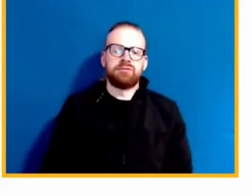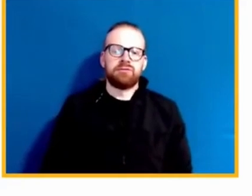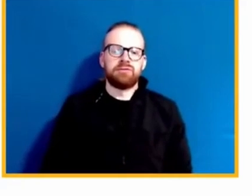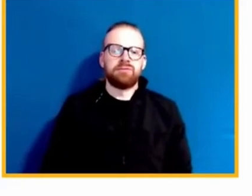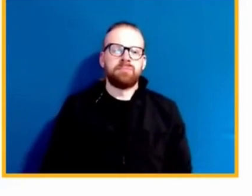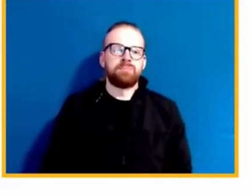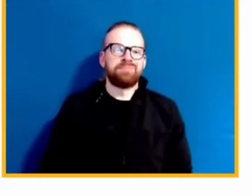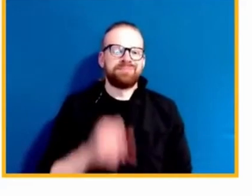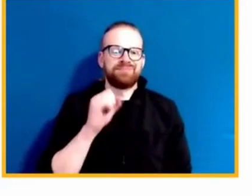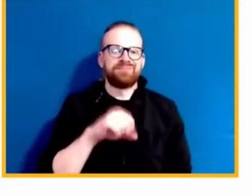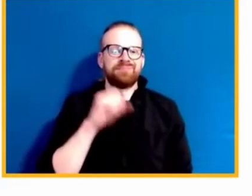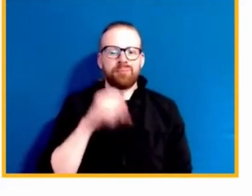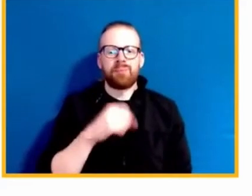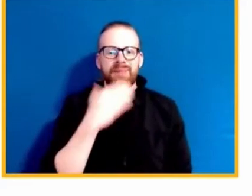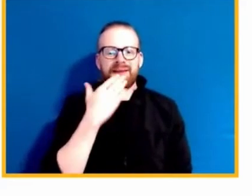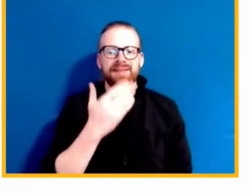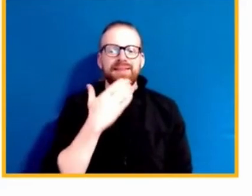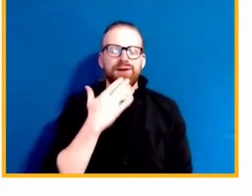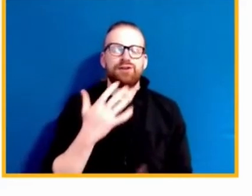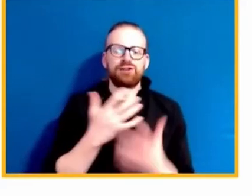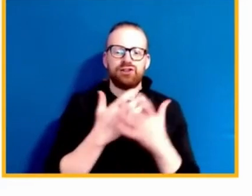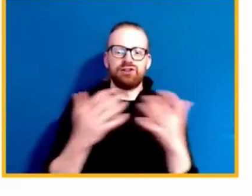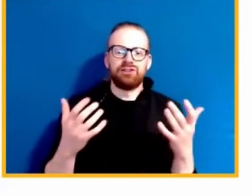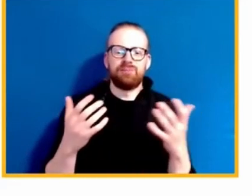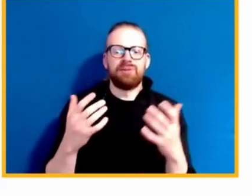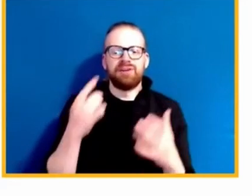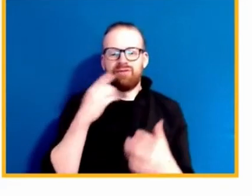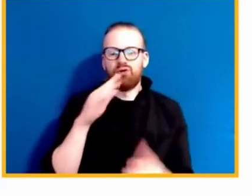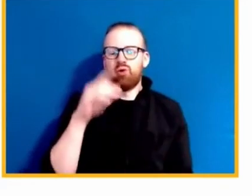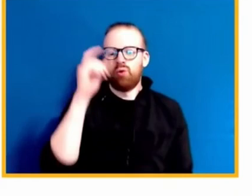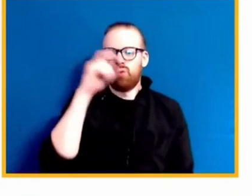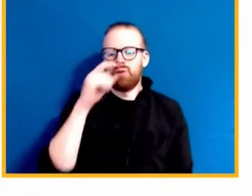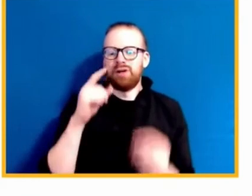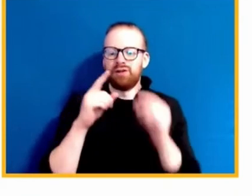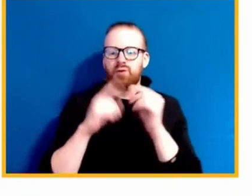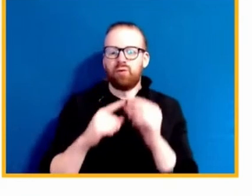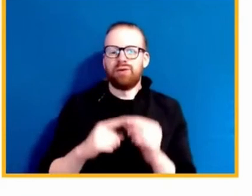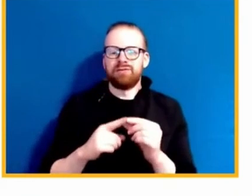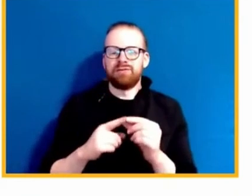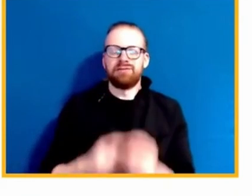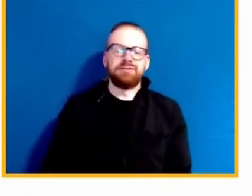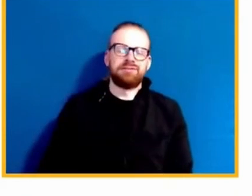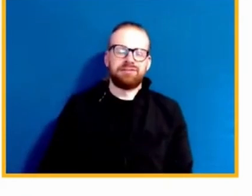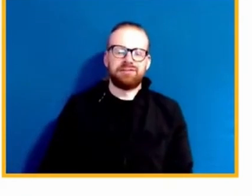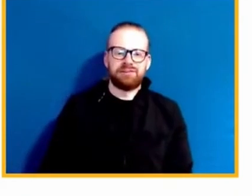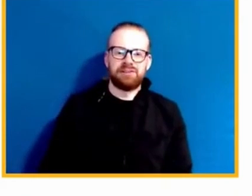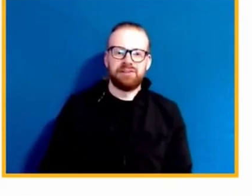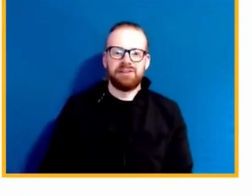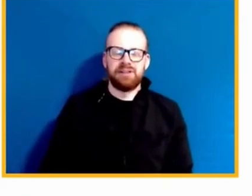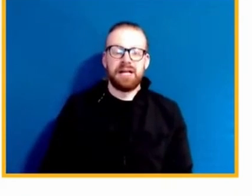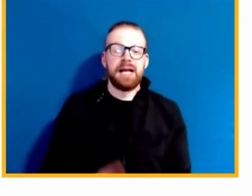[Zeke] Absolutely. Thank you so much Kendi for those wise words of electroswingdom. But before we move on